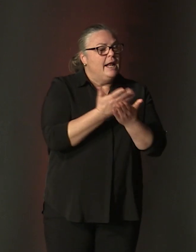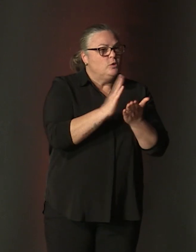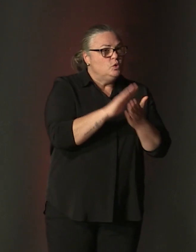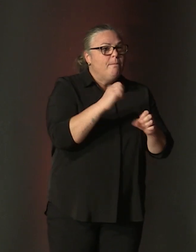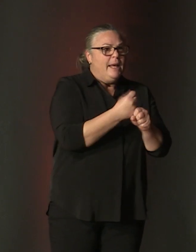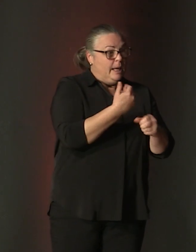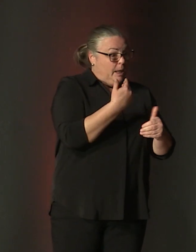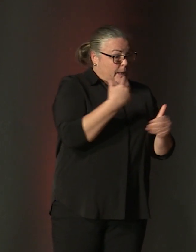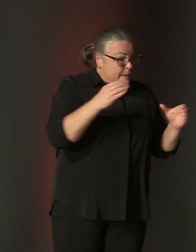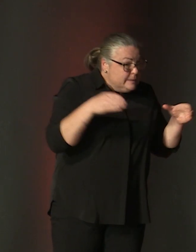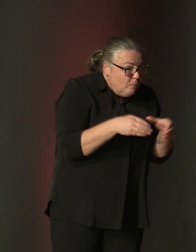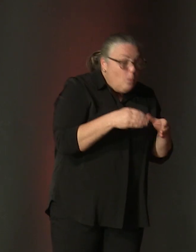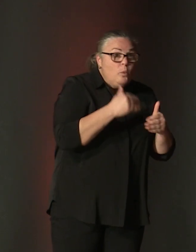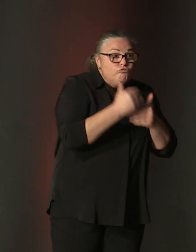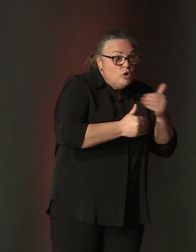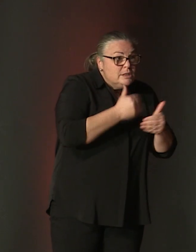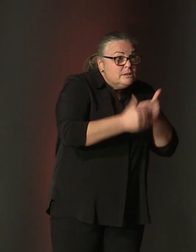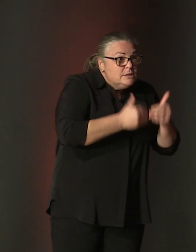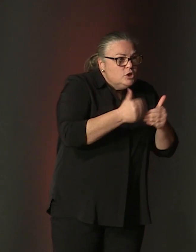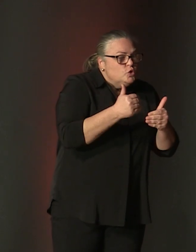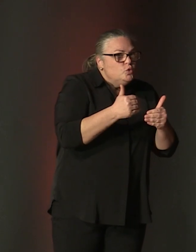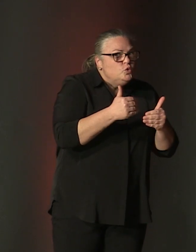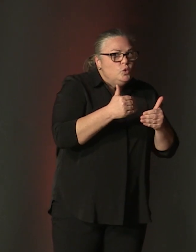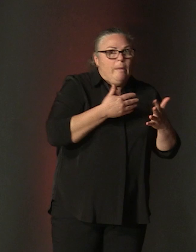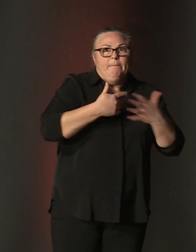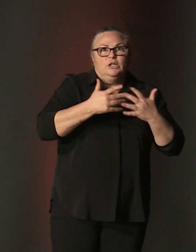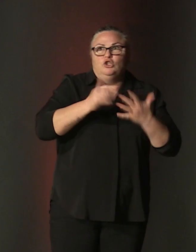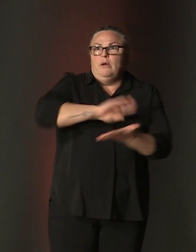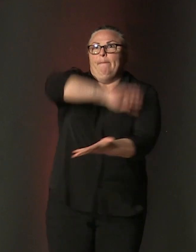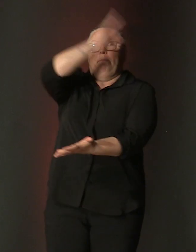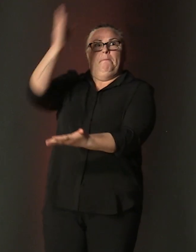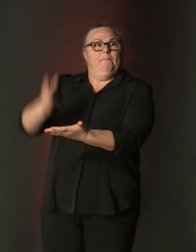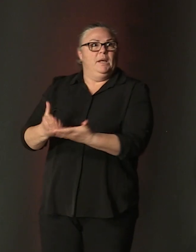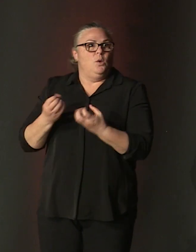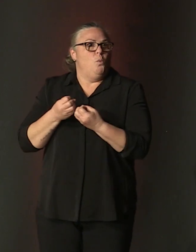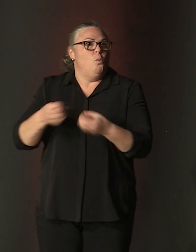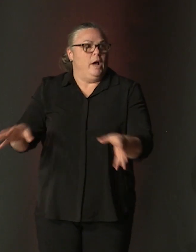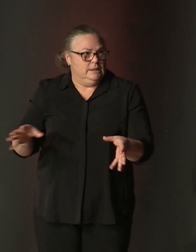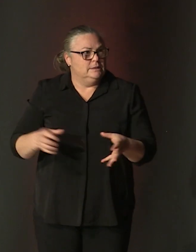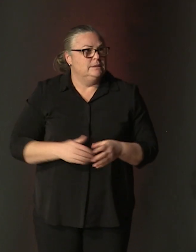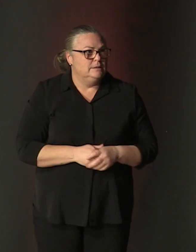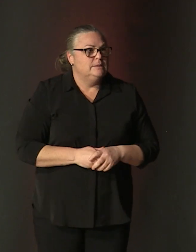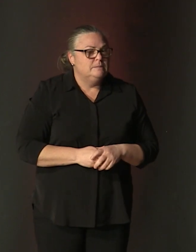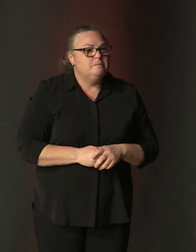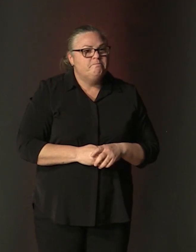Eventually, we have to upscale this process to deal with the large amount of plastic waste that we're currently creating.